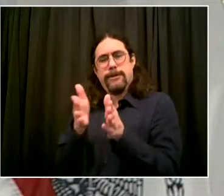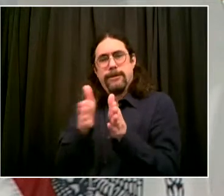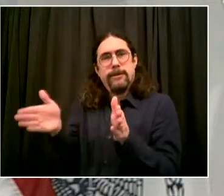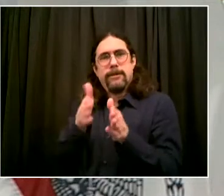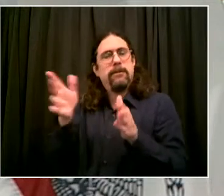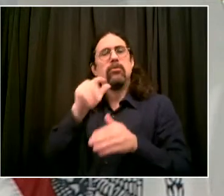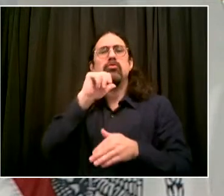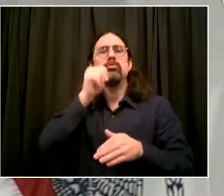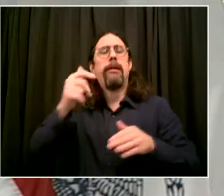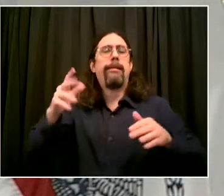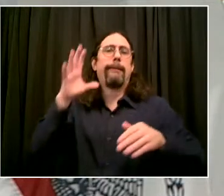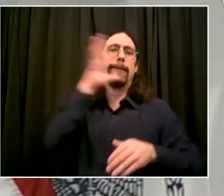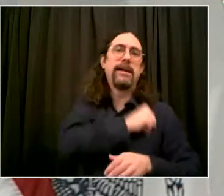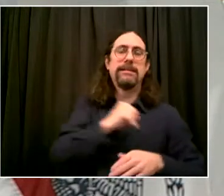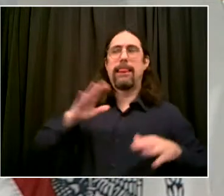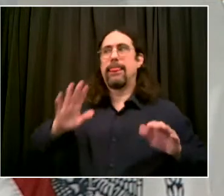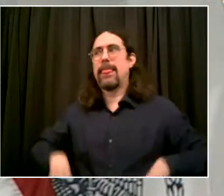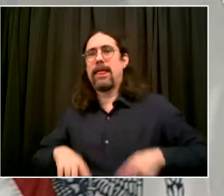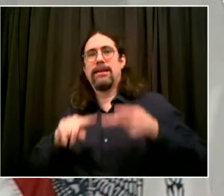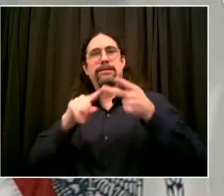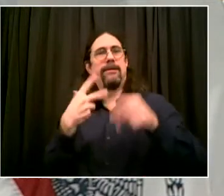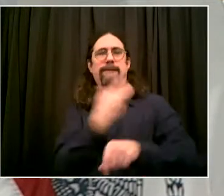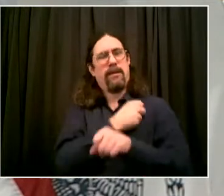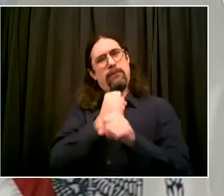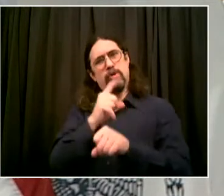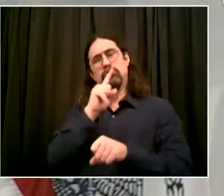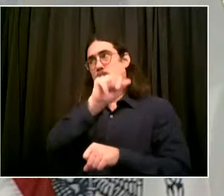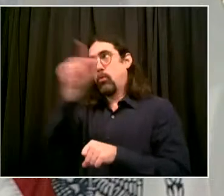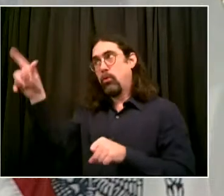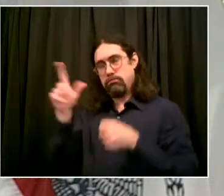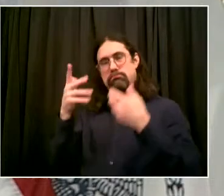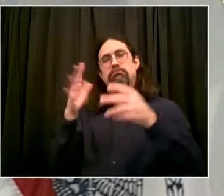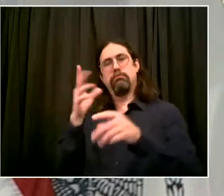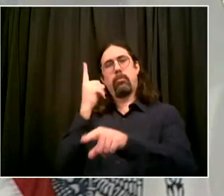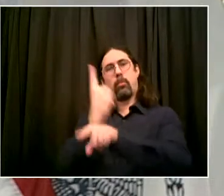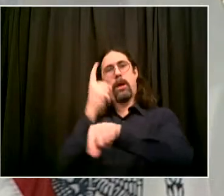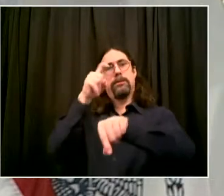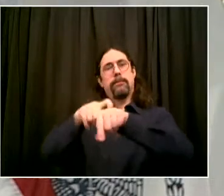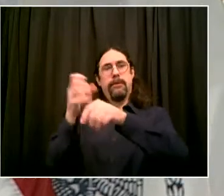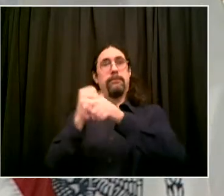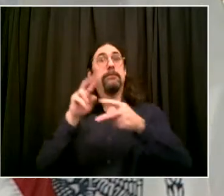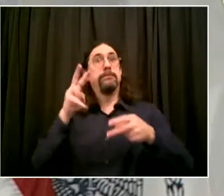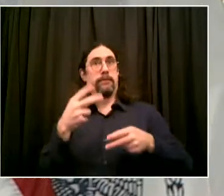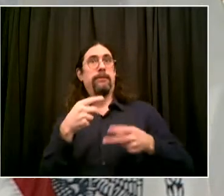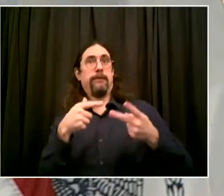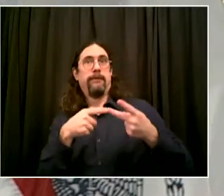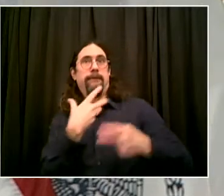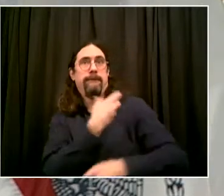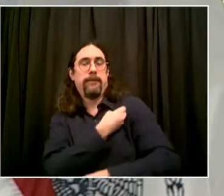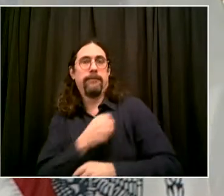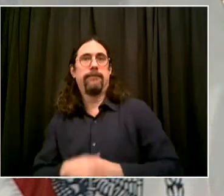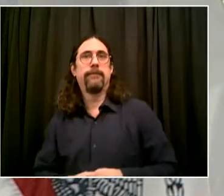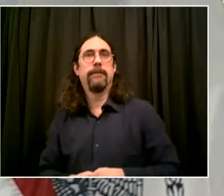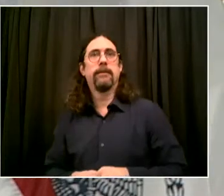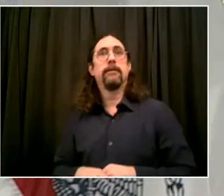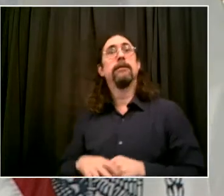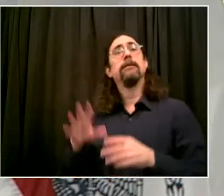SNOWED IN THE CITY A LOT OF THE RESTAURANTS , FFEW THERE A DECENT AMOUNT